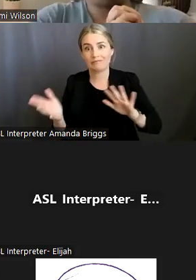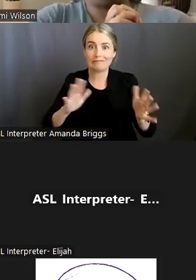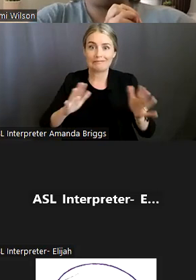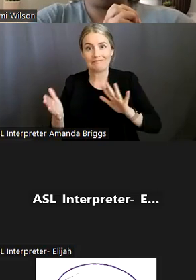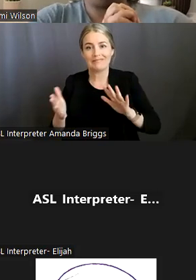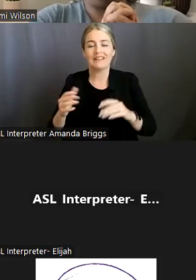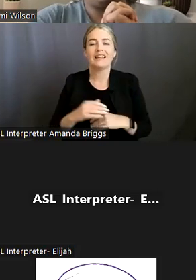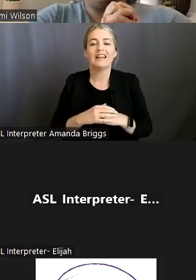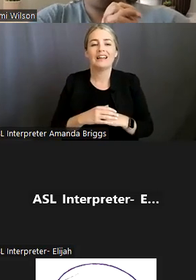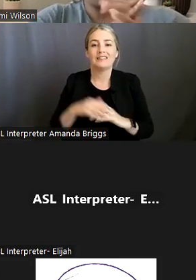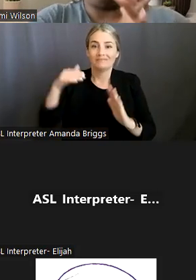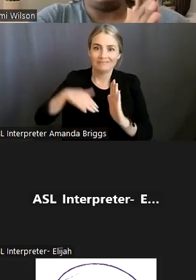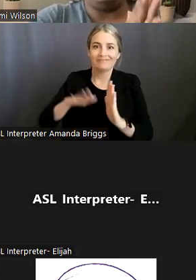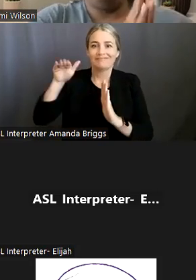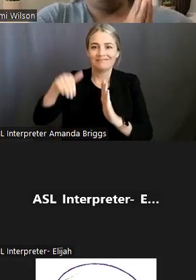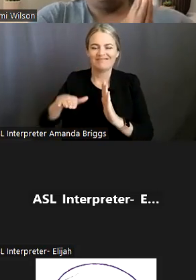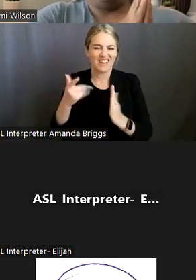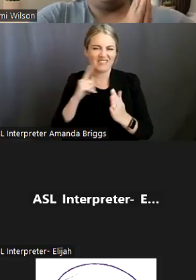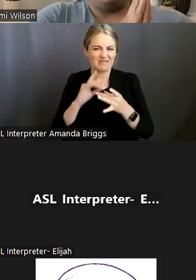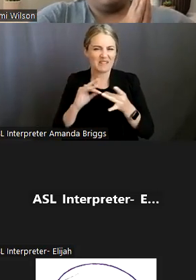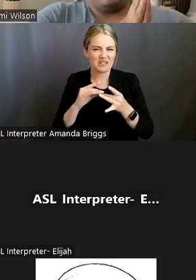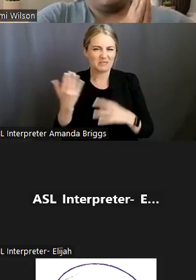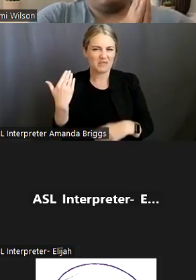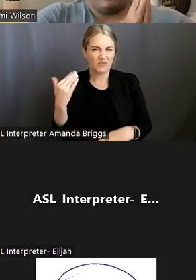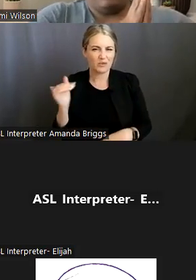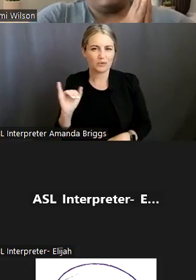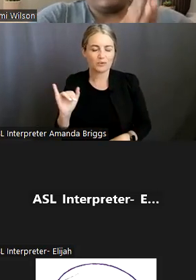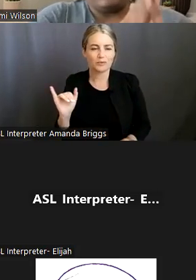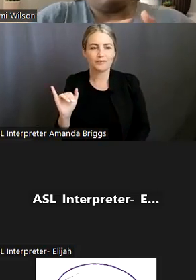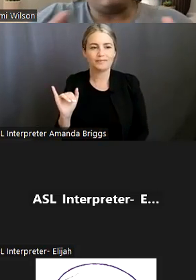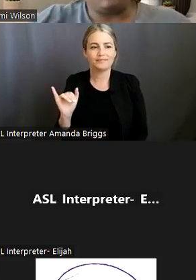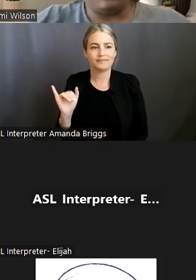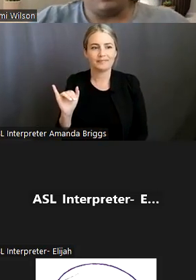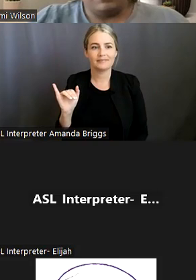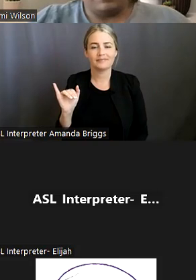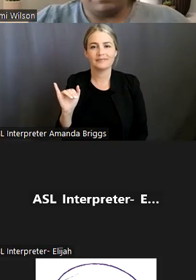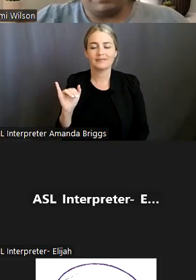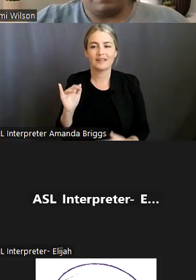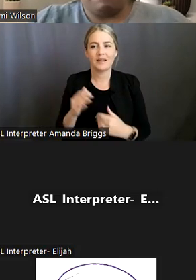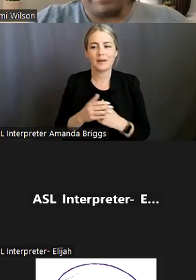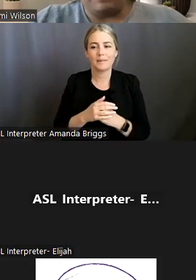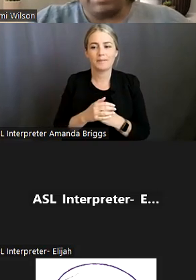of times already, you know, having that interruption and frequency